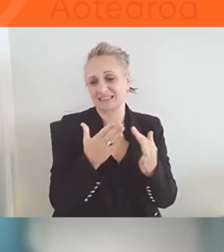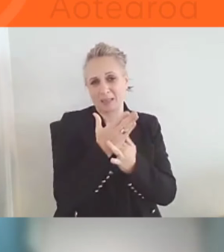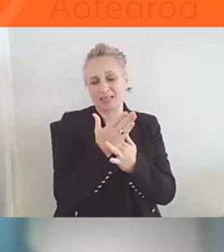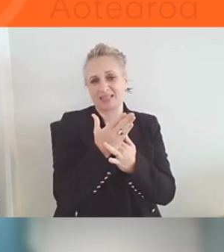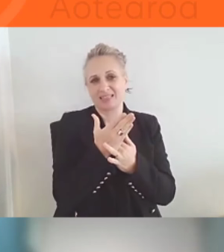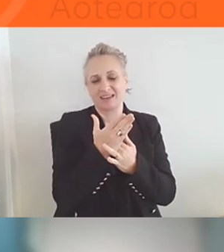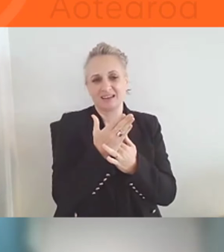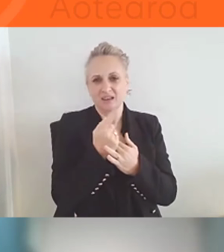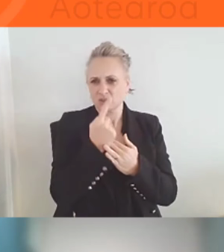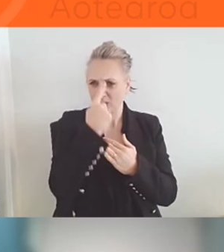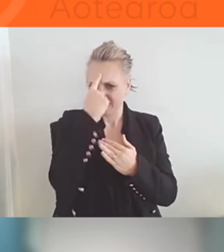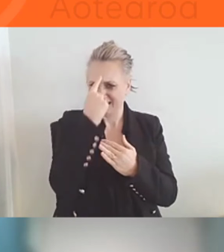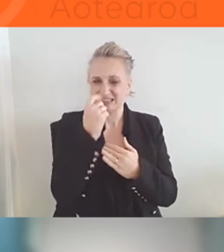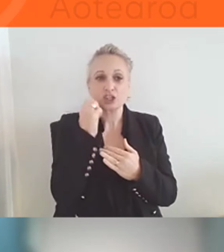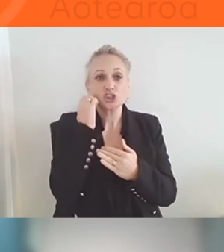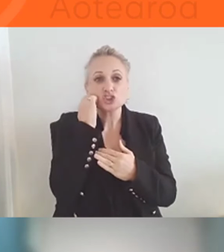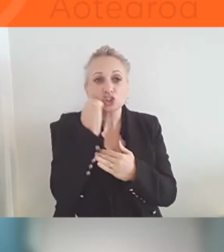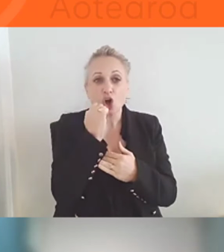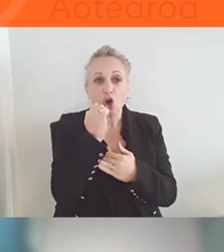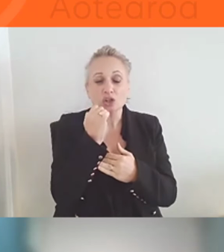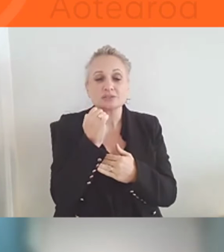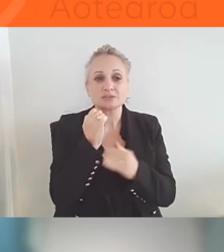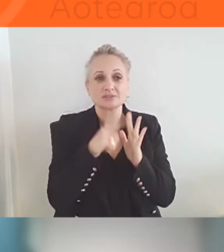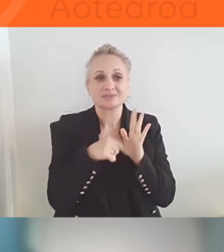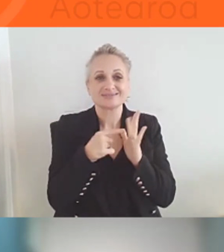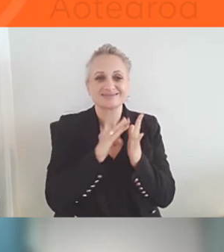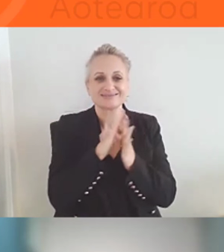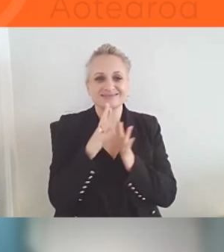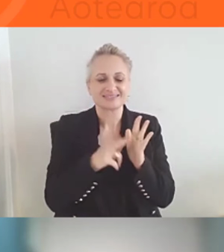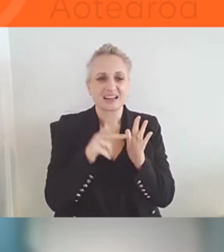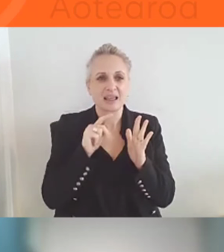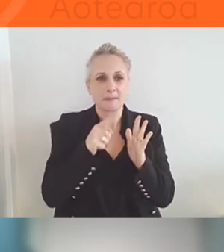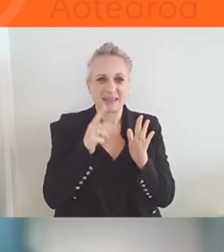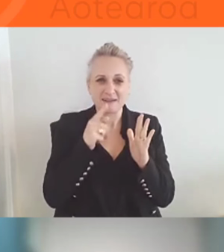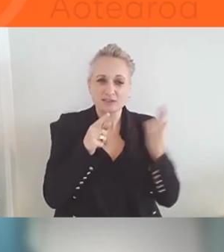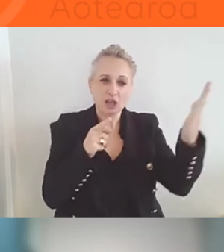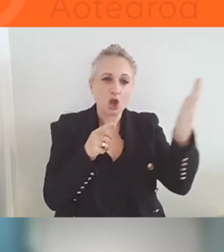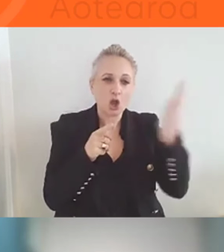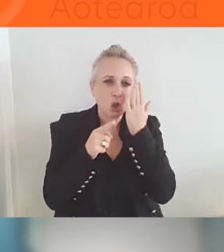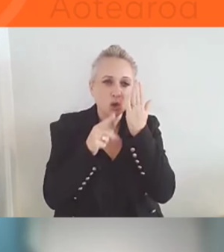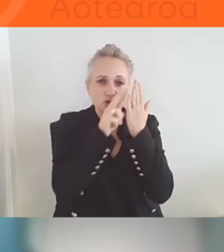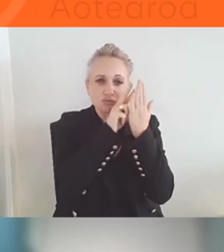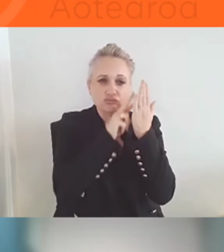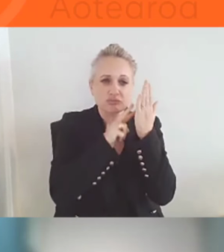John said that. But I have to get very close to read the screen, so I wondered if Isabelle would be able to help me out by reading